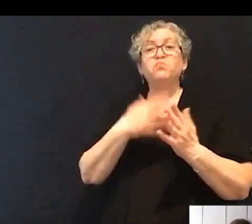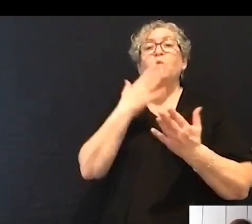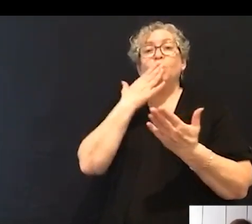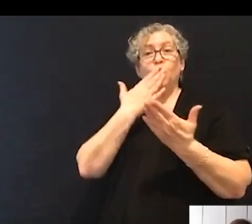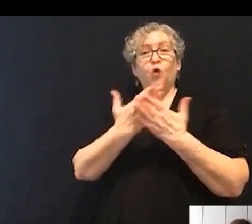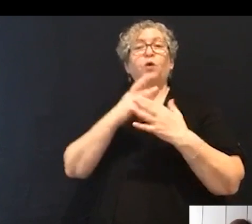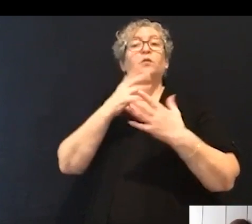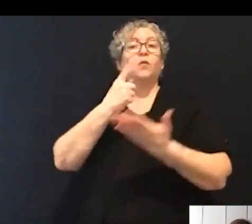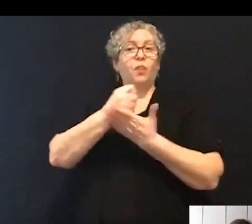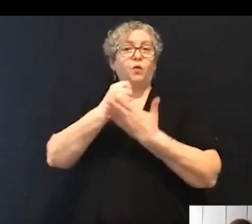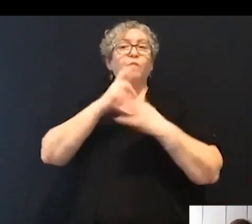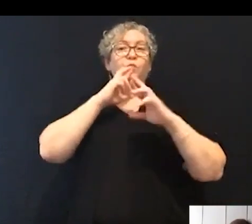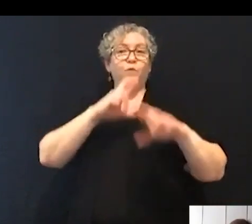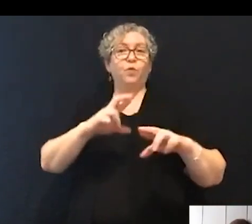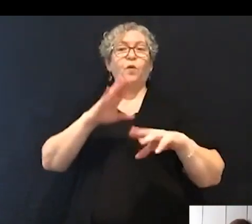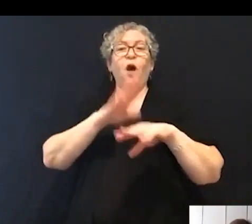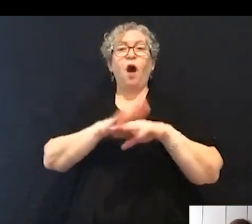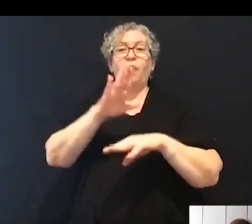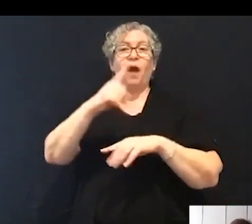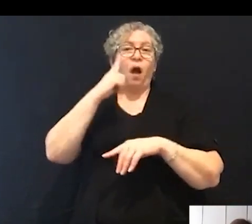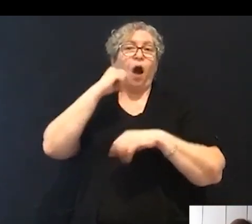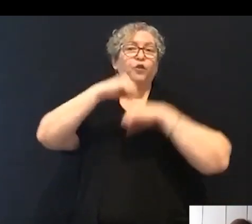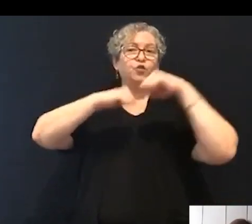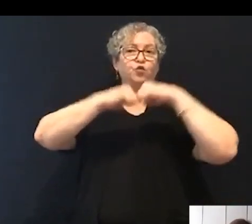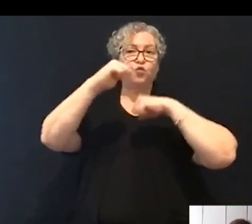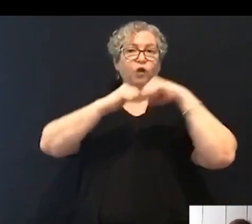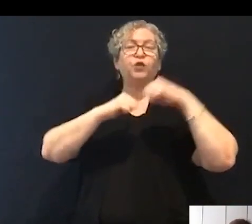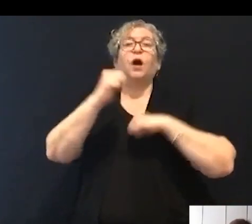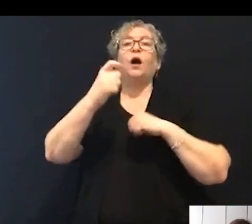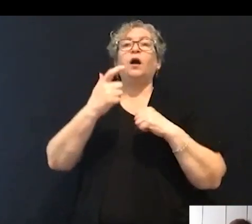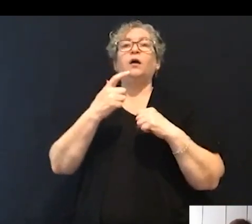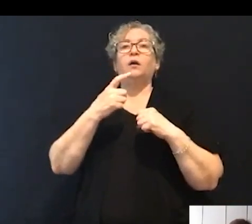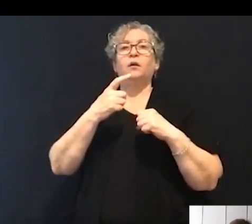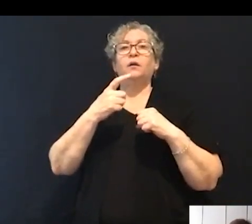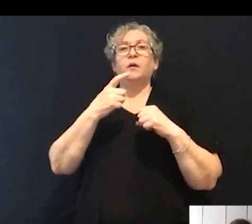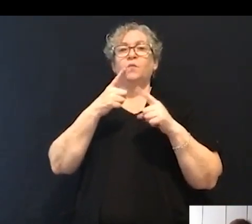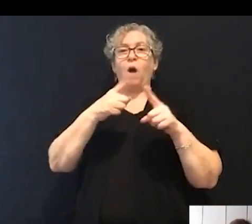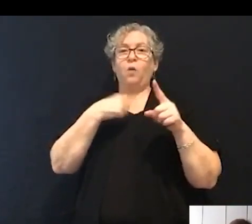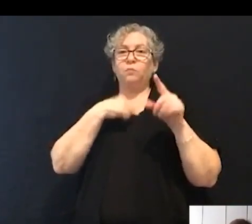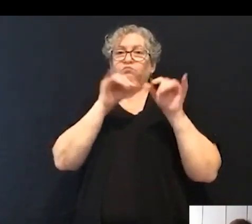on the retinal structure as measured in the ellipsoid zone decline.